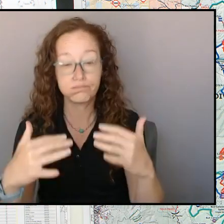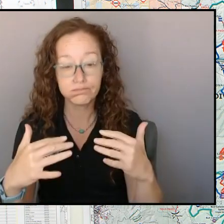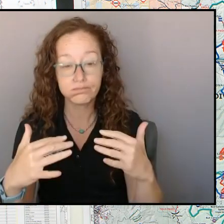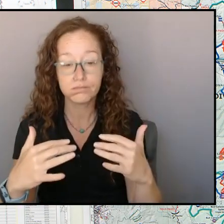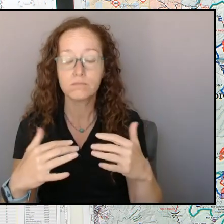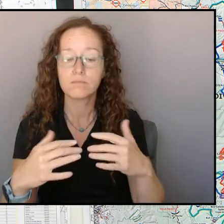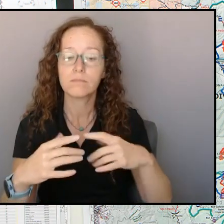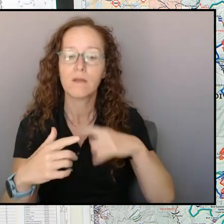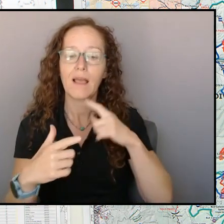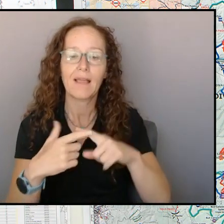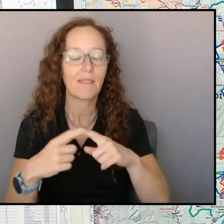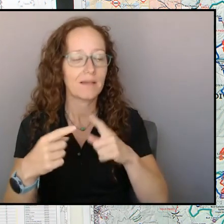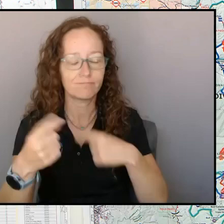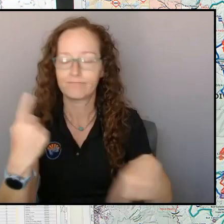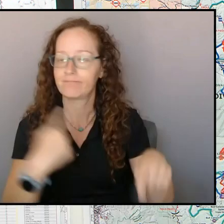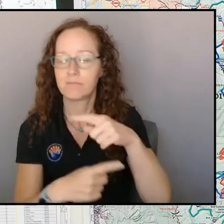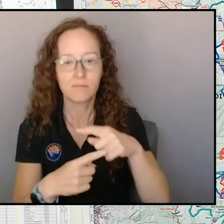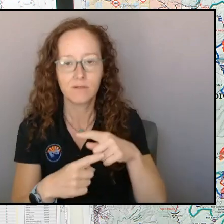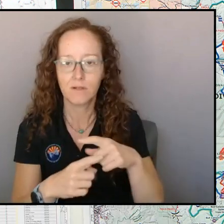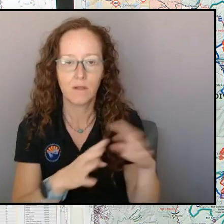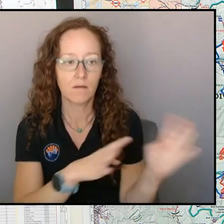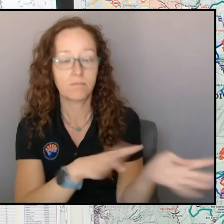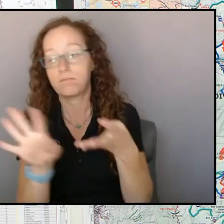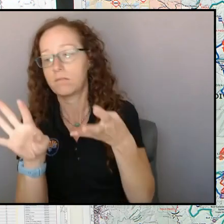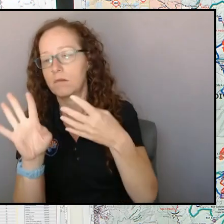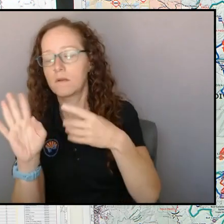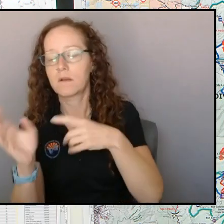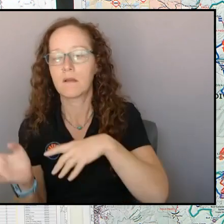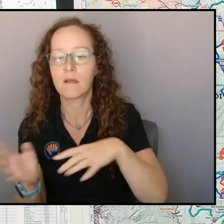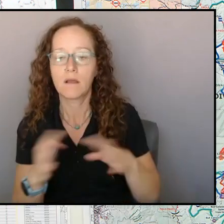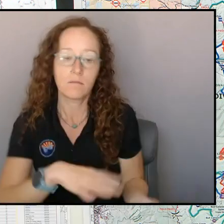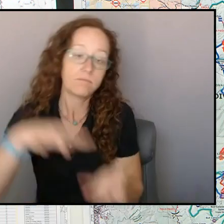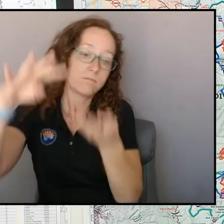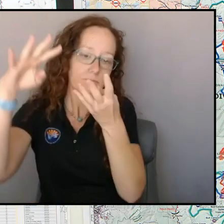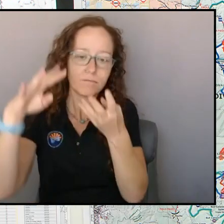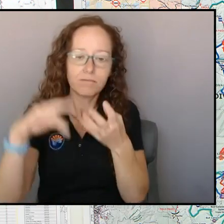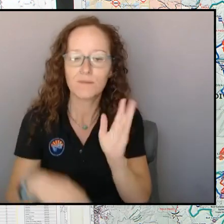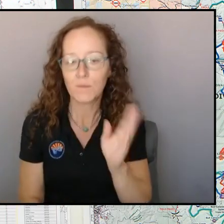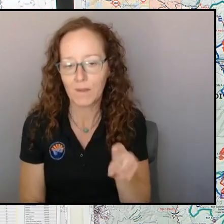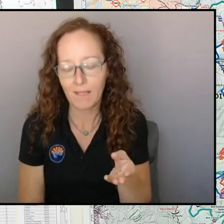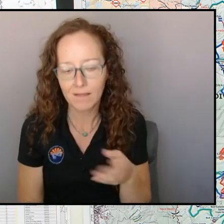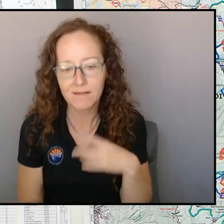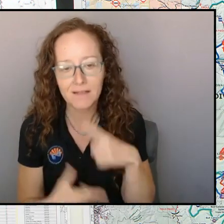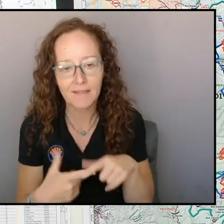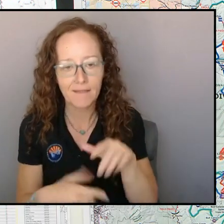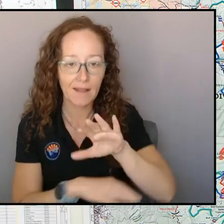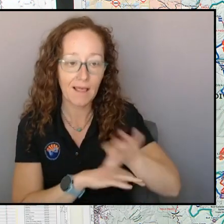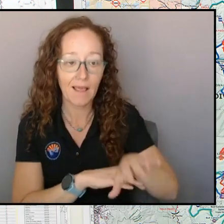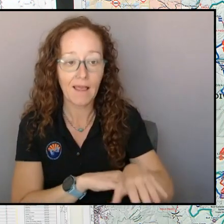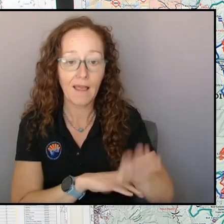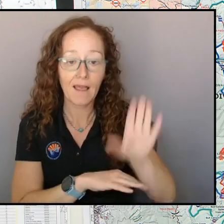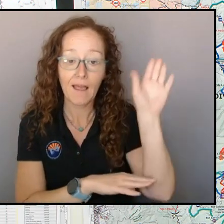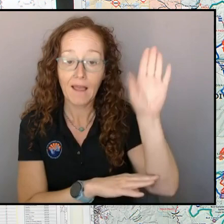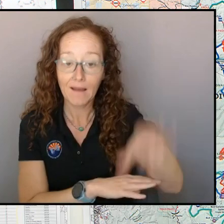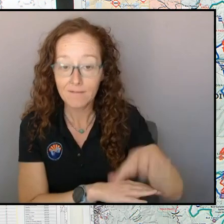east, they hit southeast, and as we go into the afternoon hours we'll kind of get curve back over into our typical